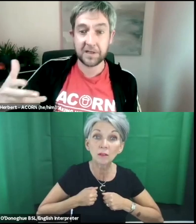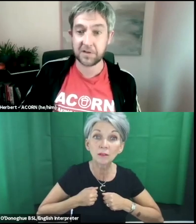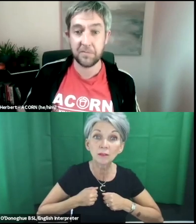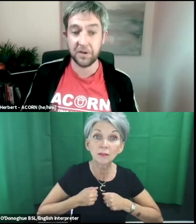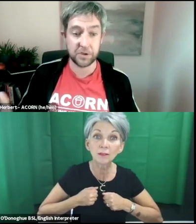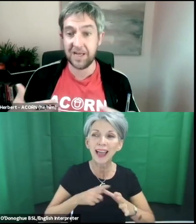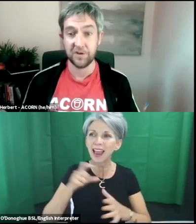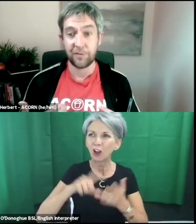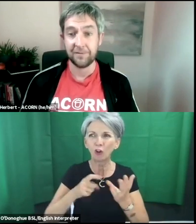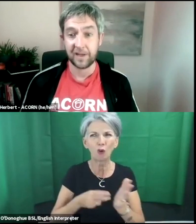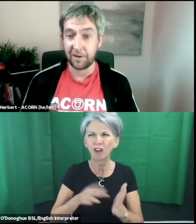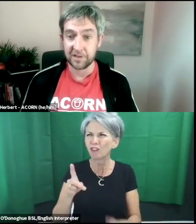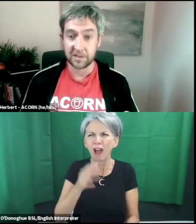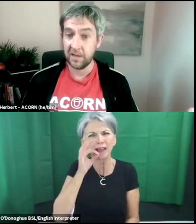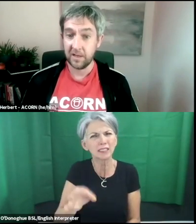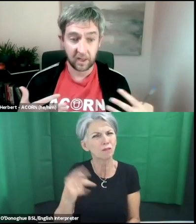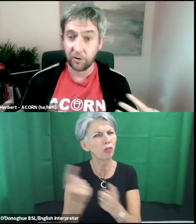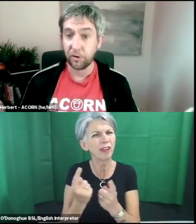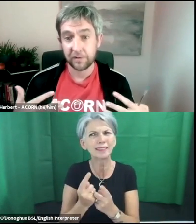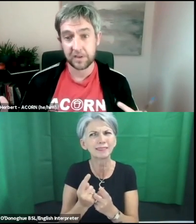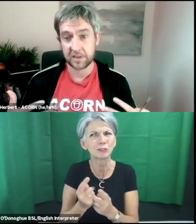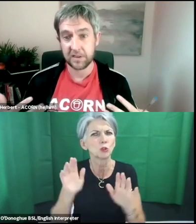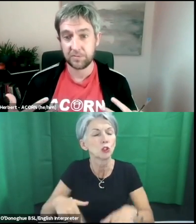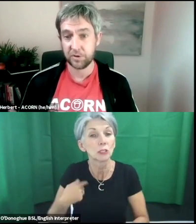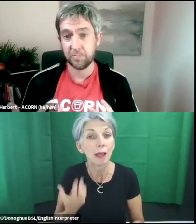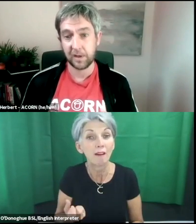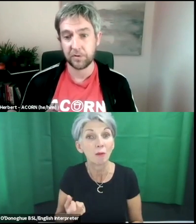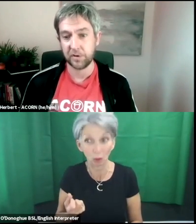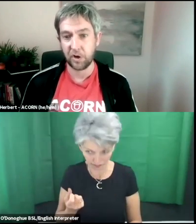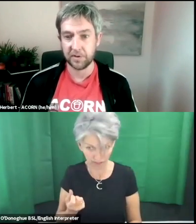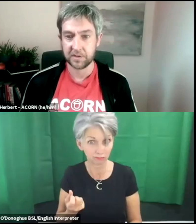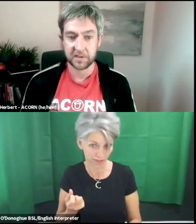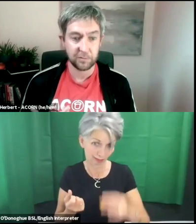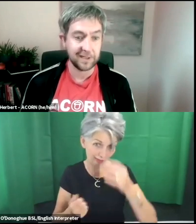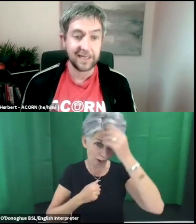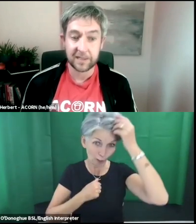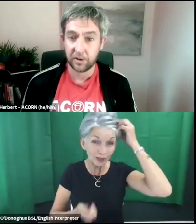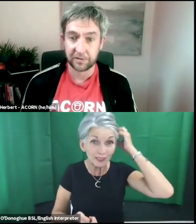We're not demanding something that isn't rightfully ours. All of these things should belong to the commons, things that we need in